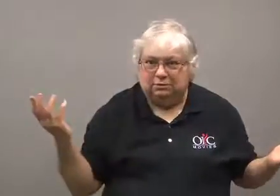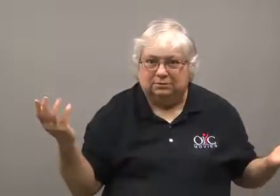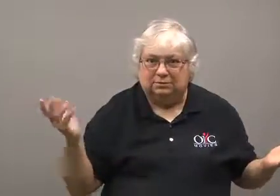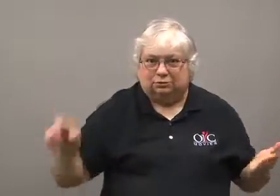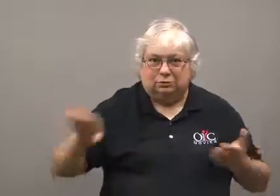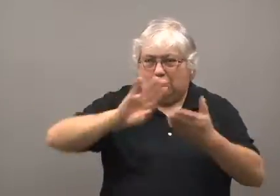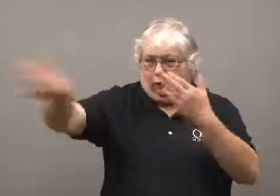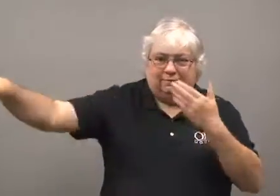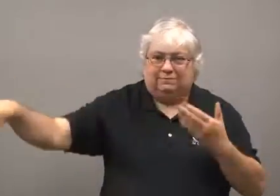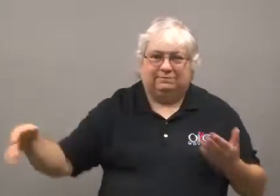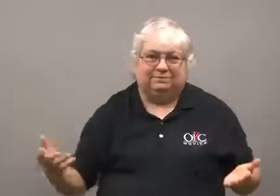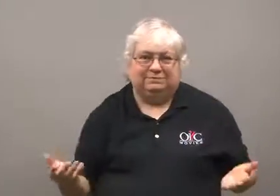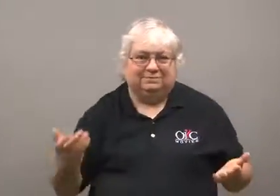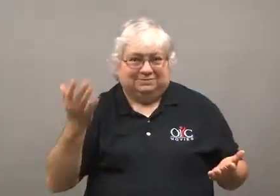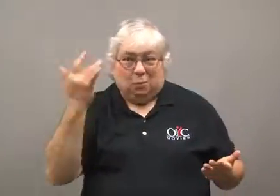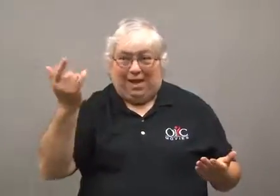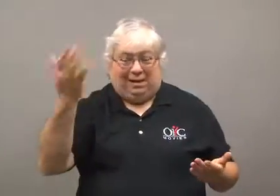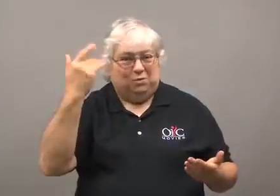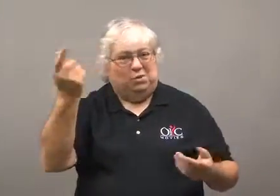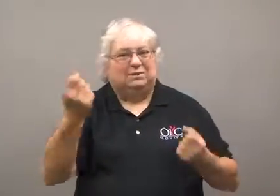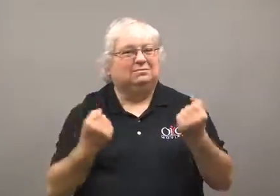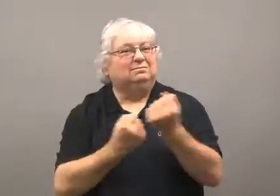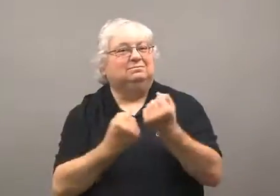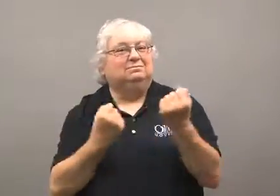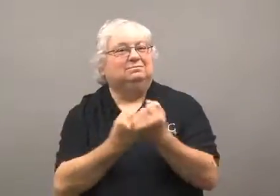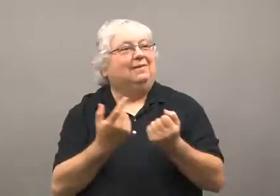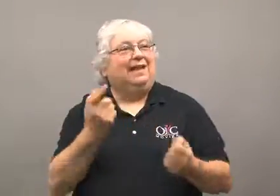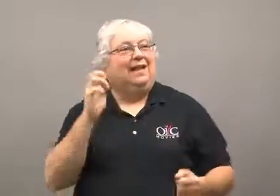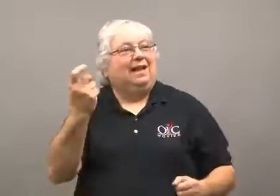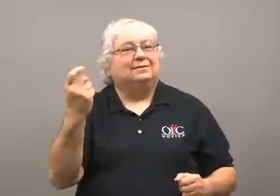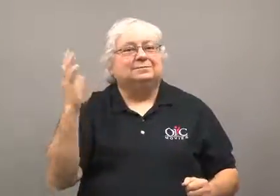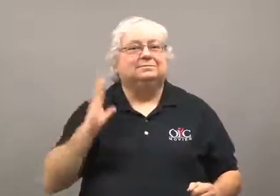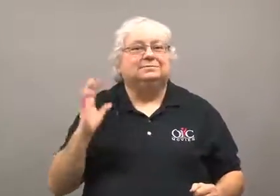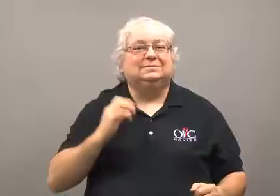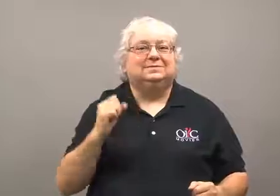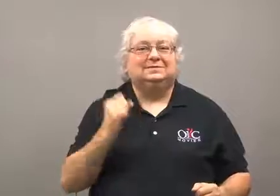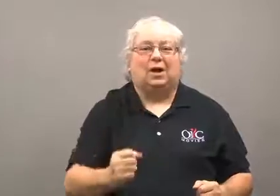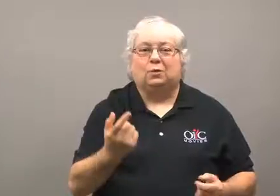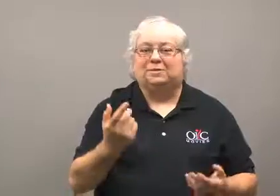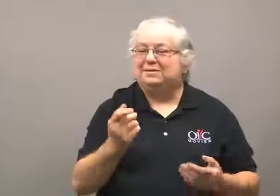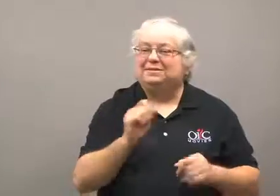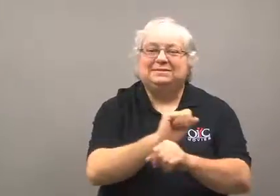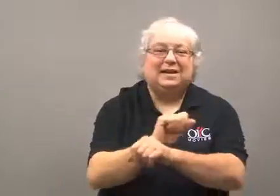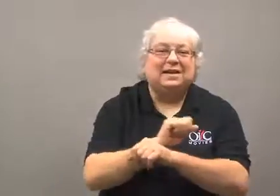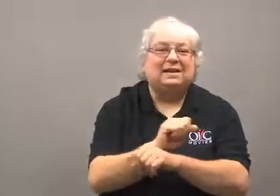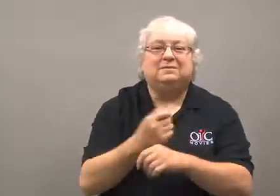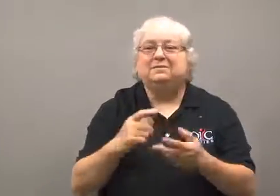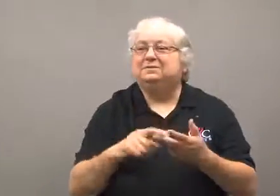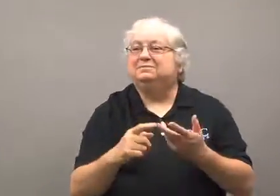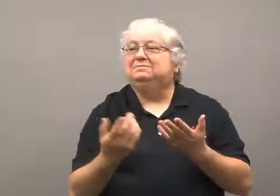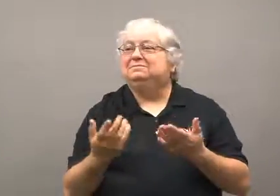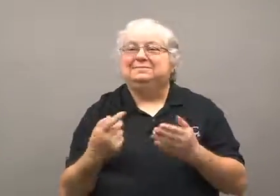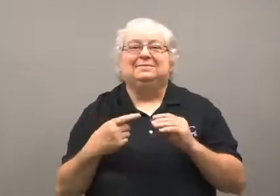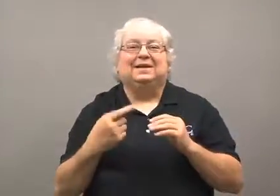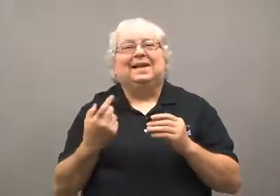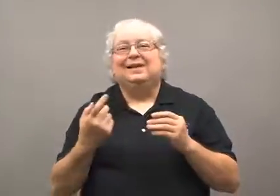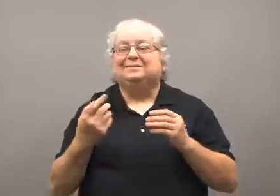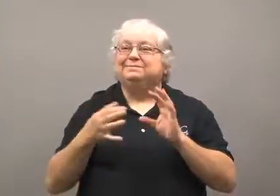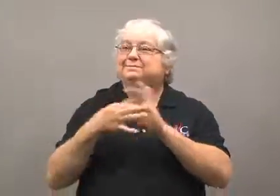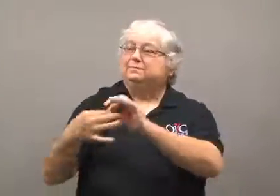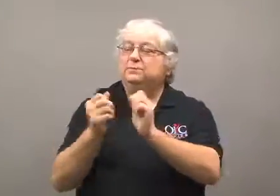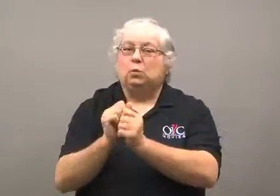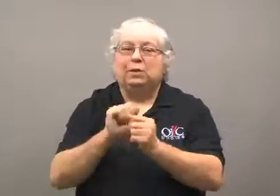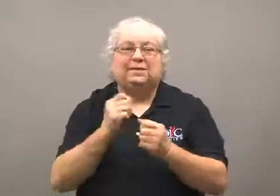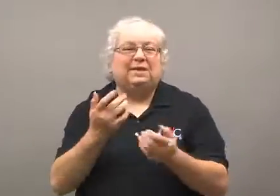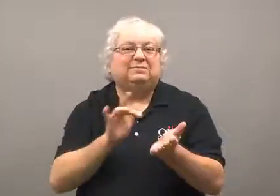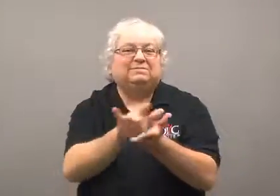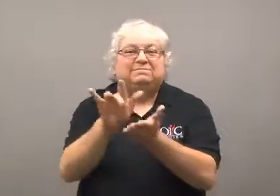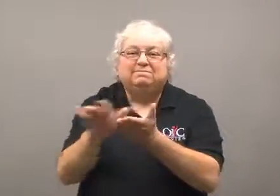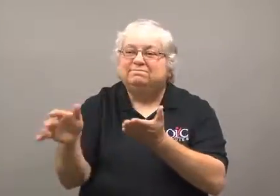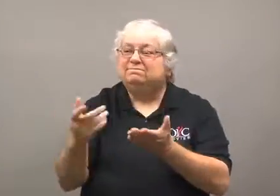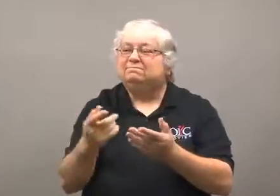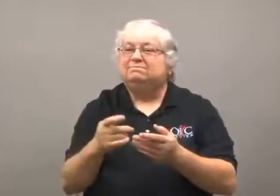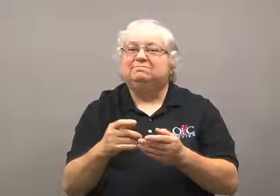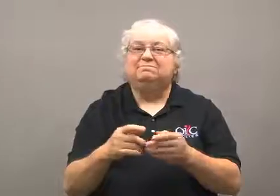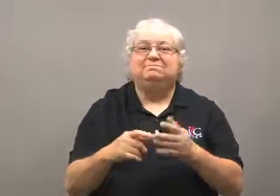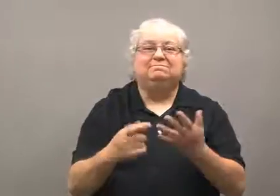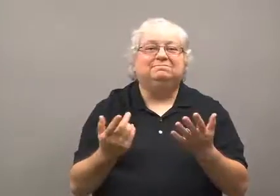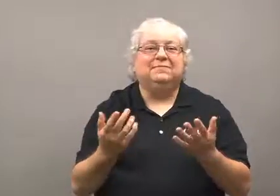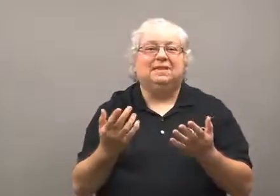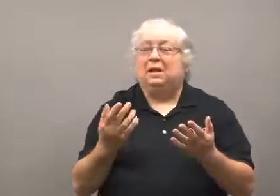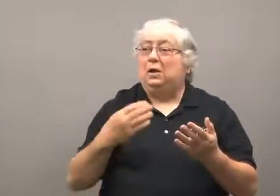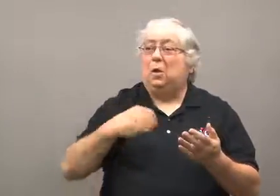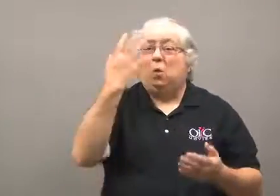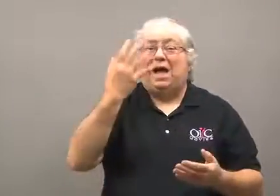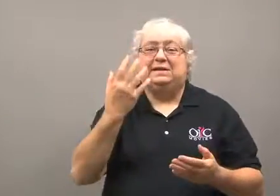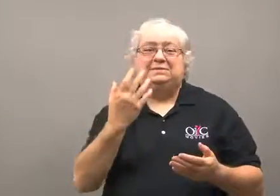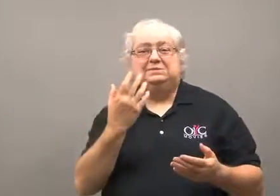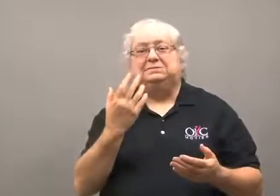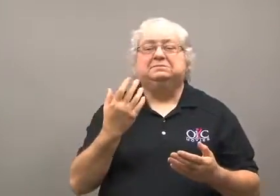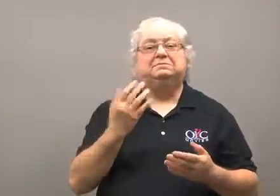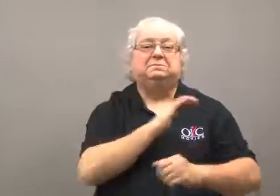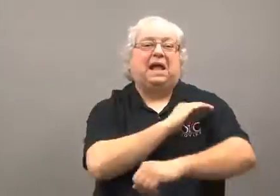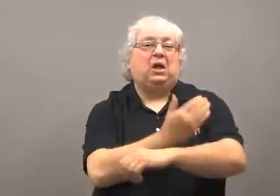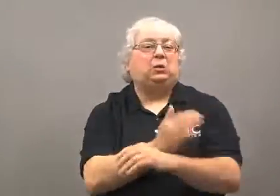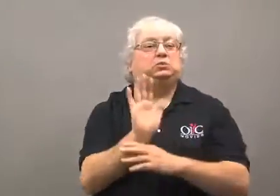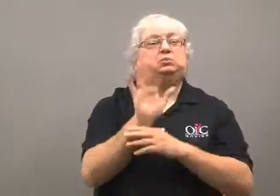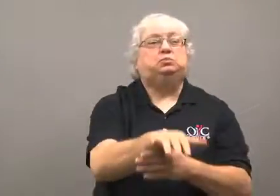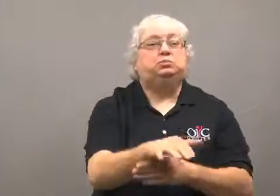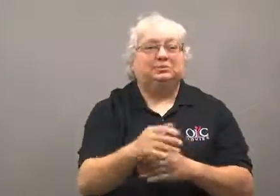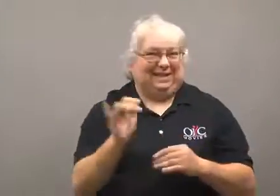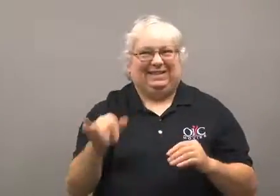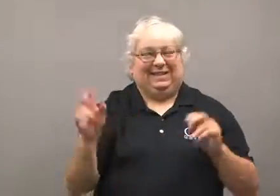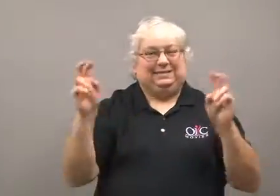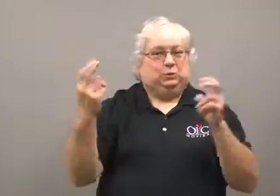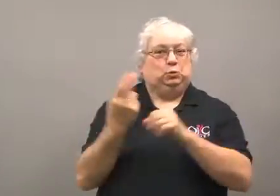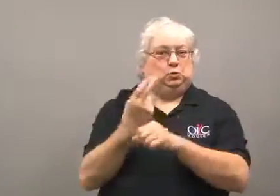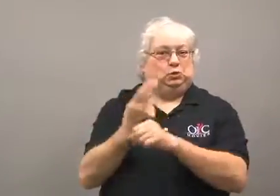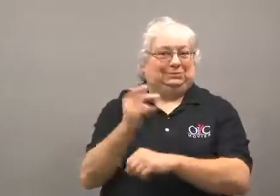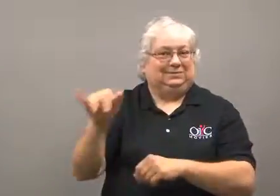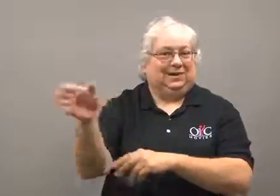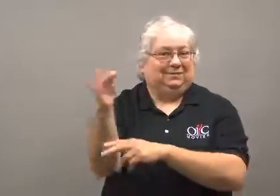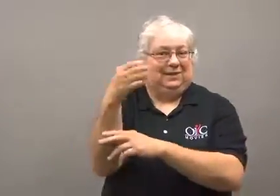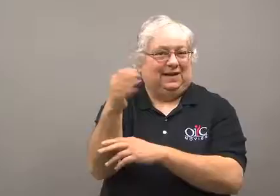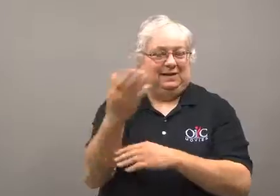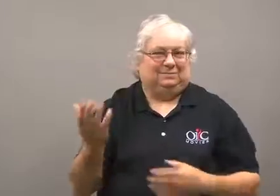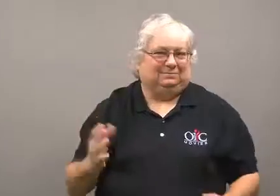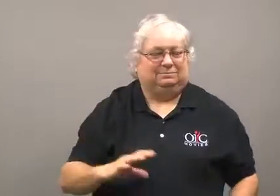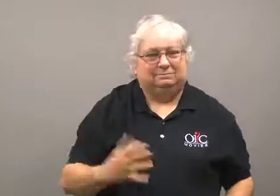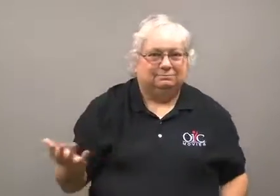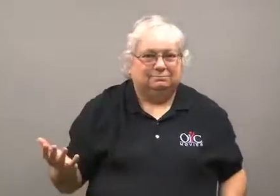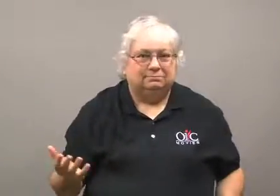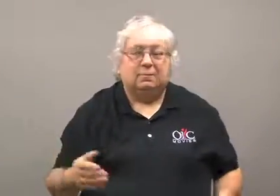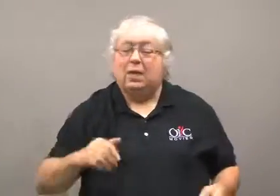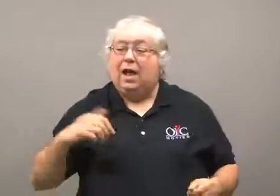It was a symbol of slavery, racism and white supremacy, so it needed to come down.